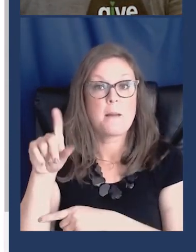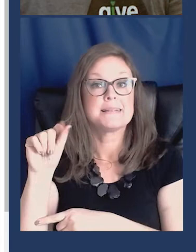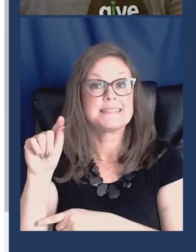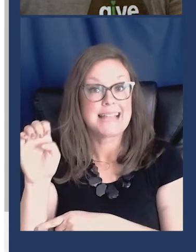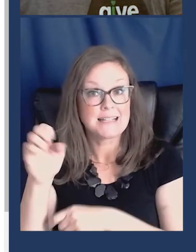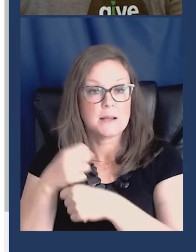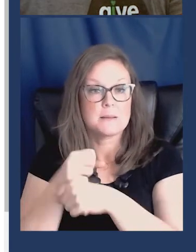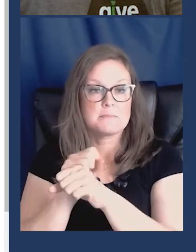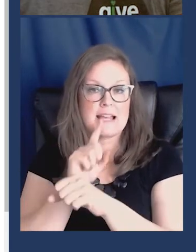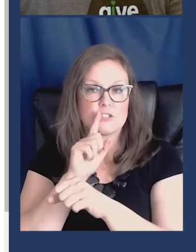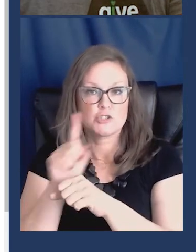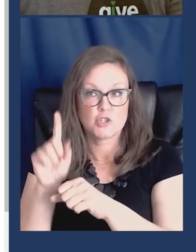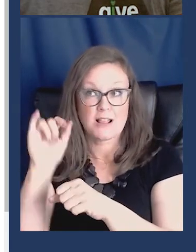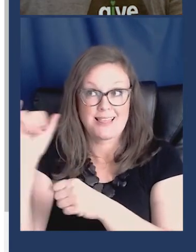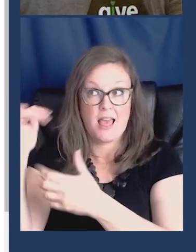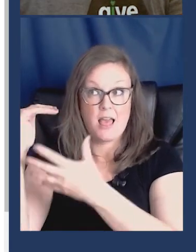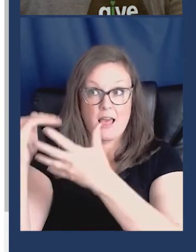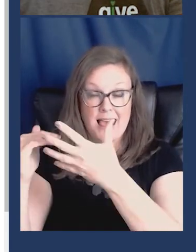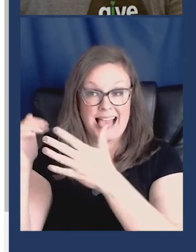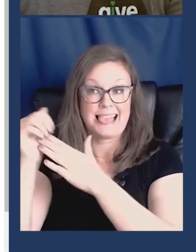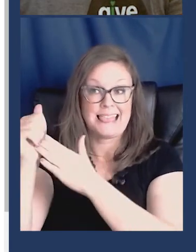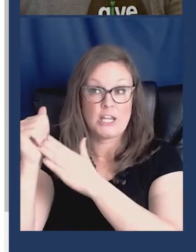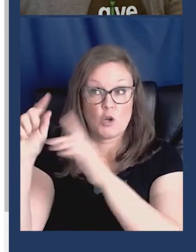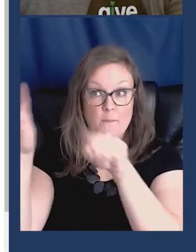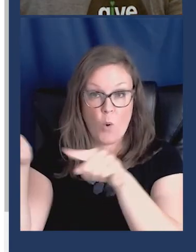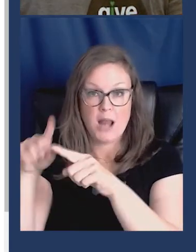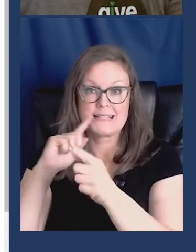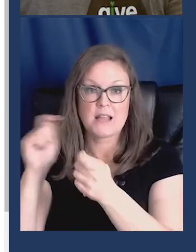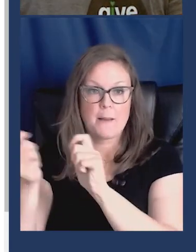A few little bony fish.